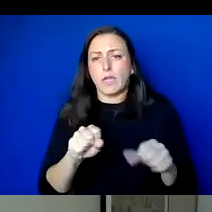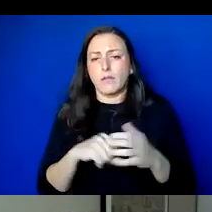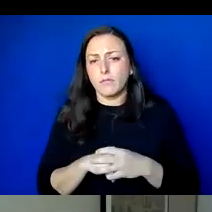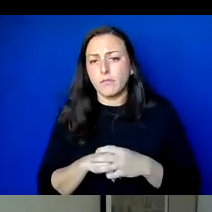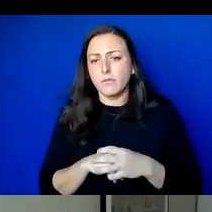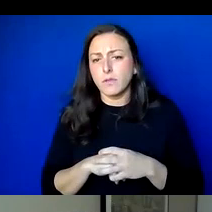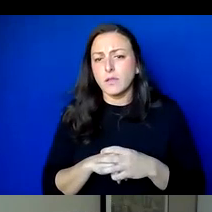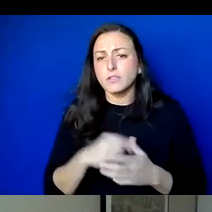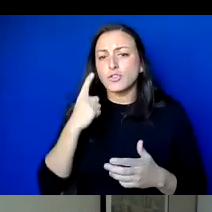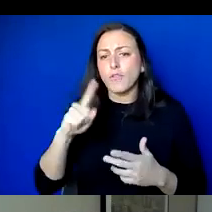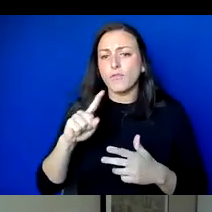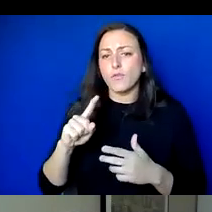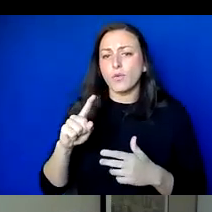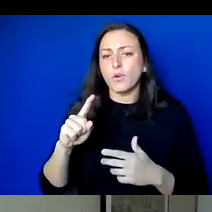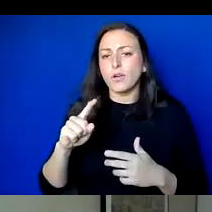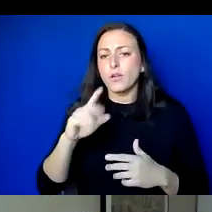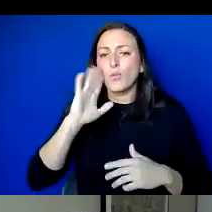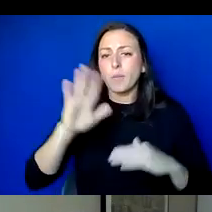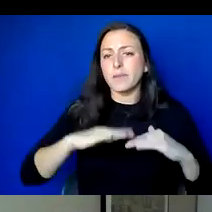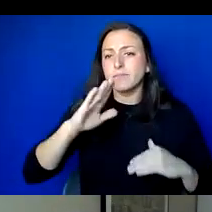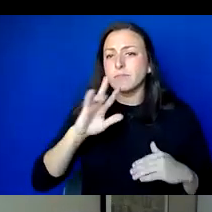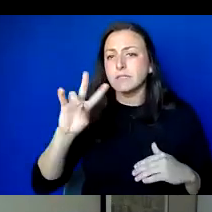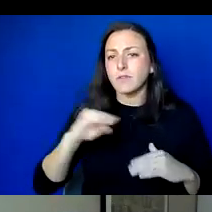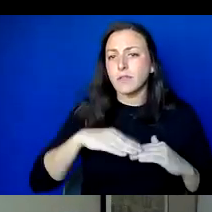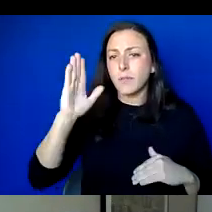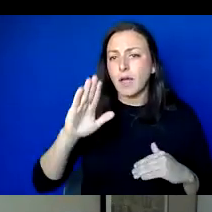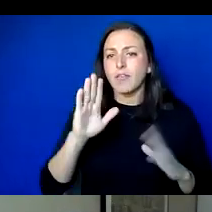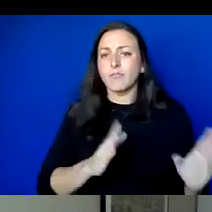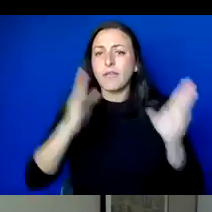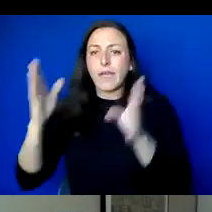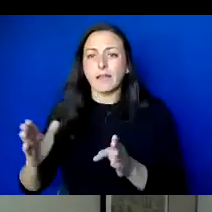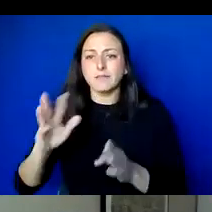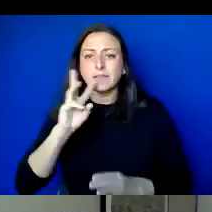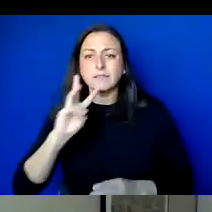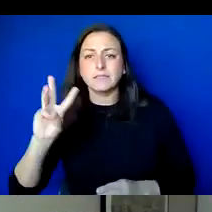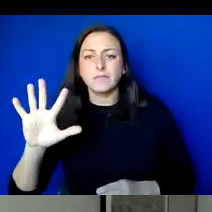is going to be 70 and above and 65 to 69, so that we can make good progress on that. And certainly